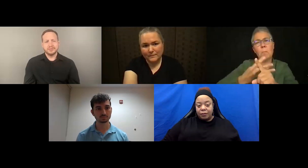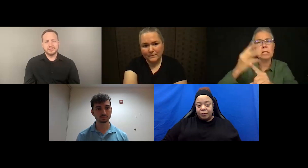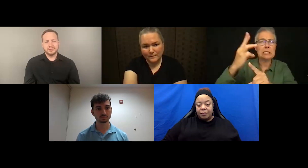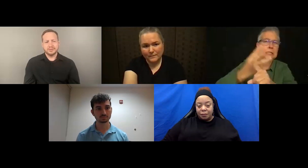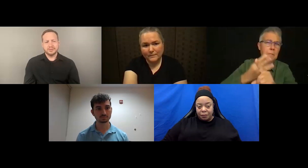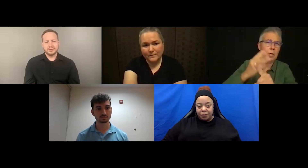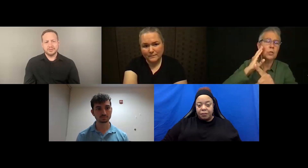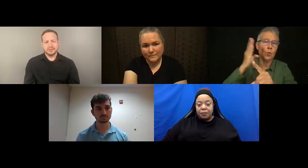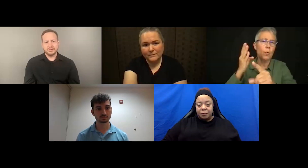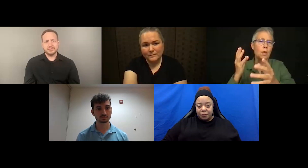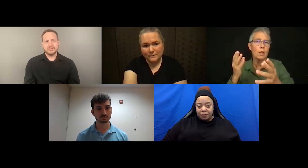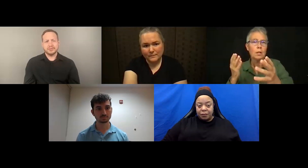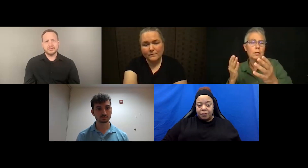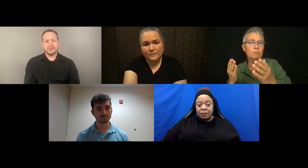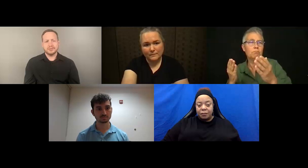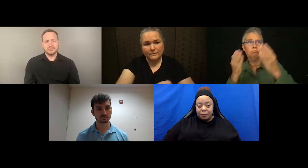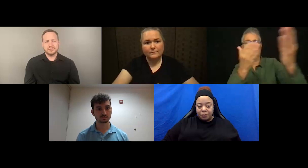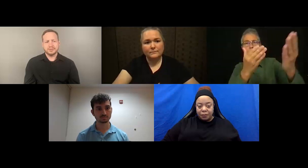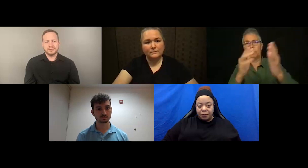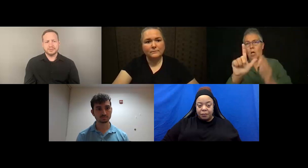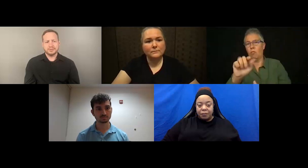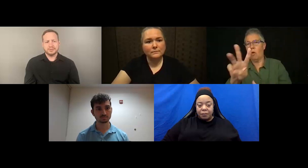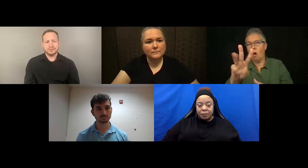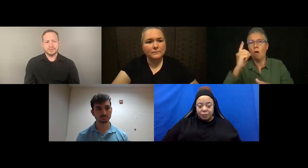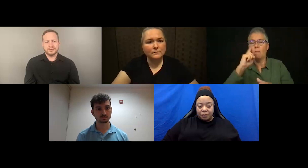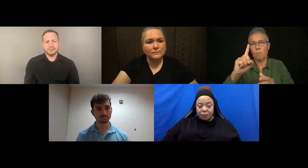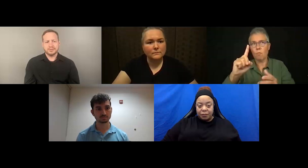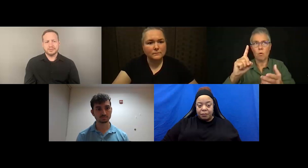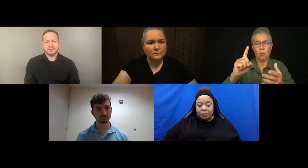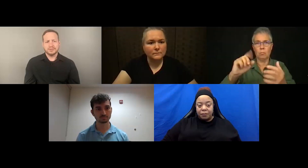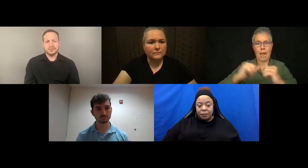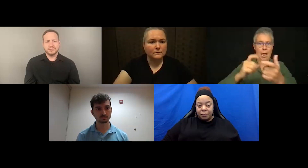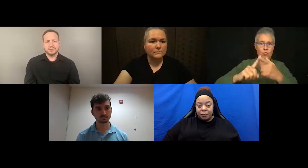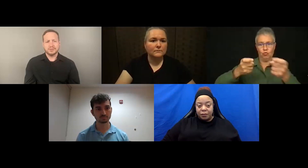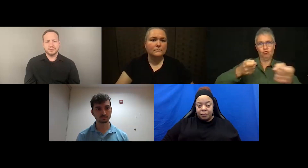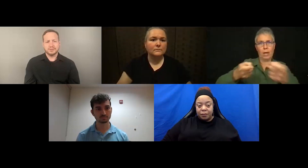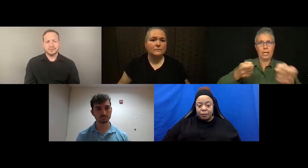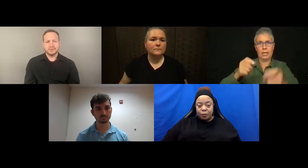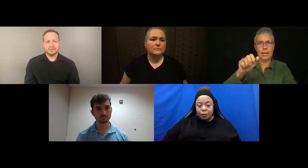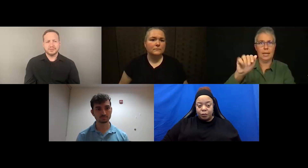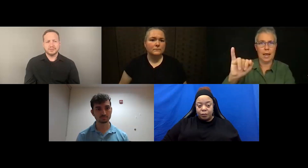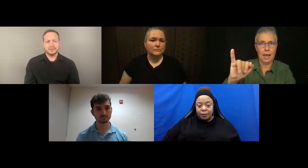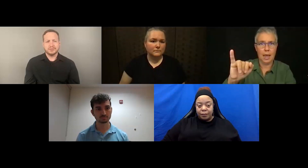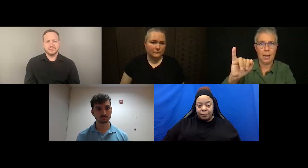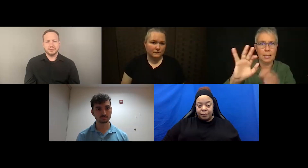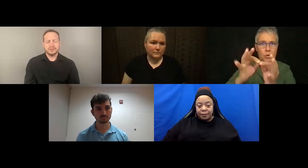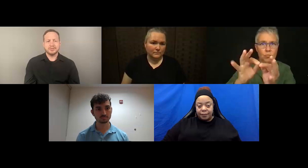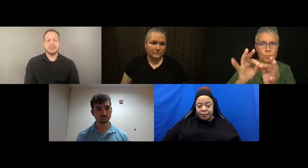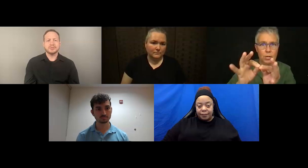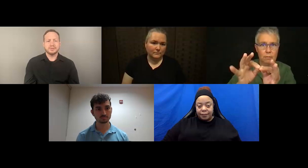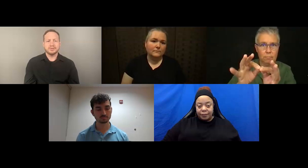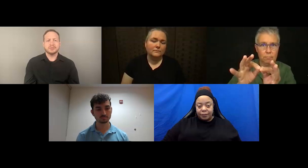a proposal for law that will regulate AI interpreting.